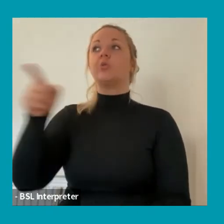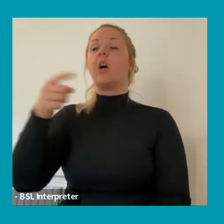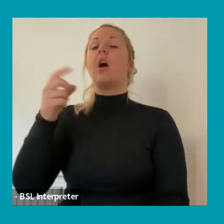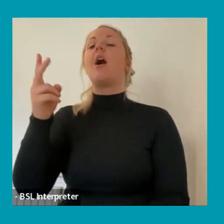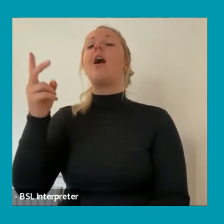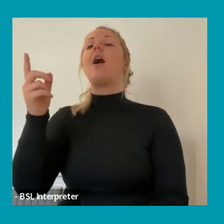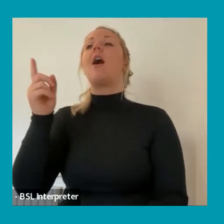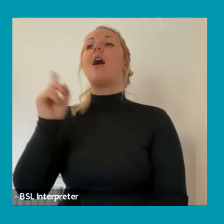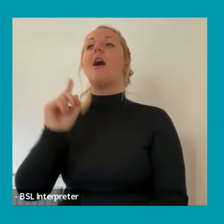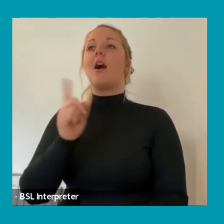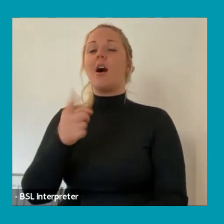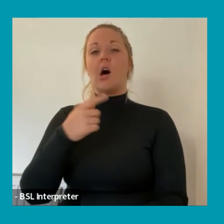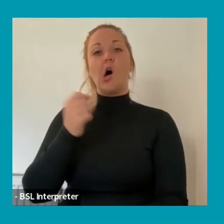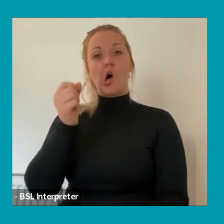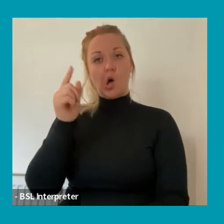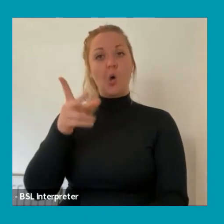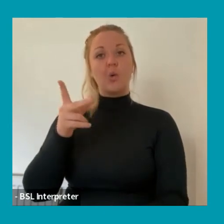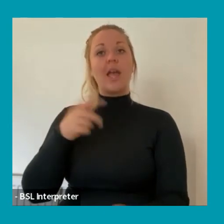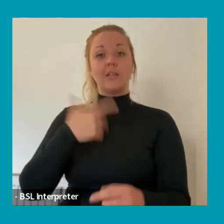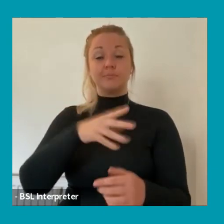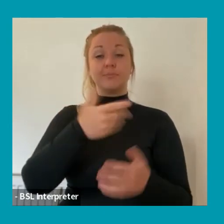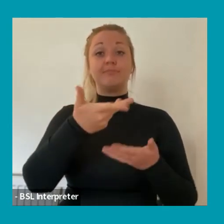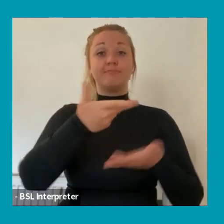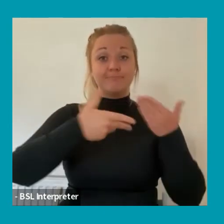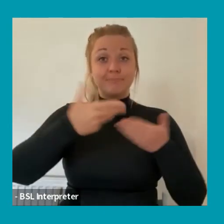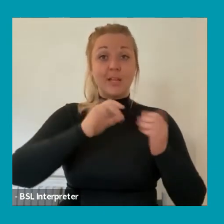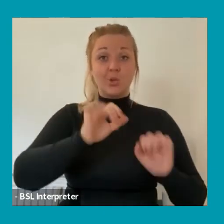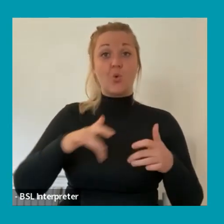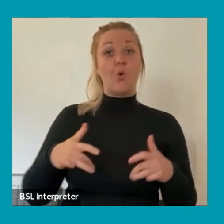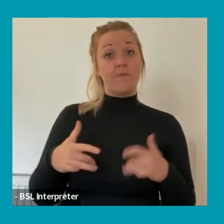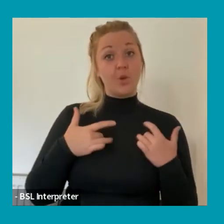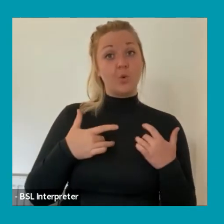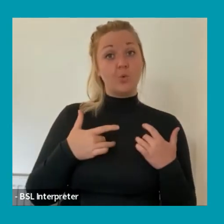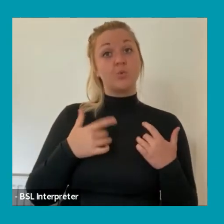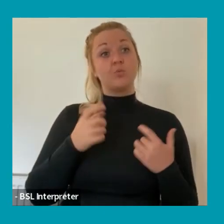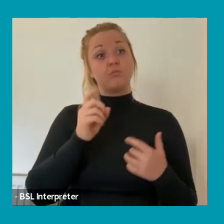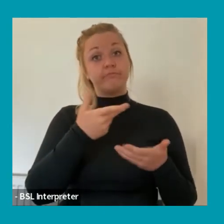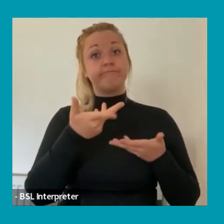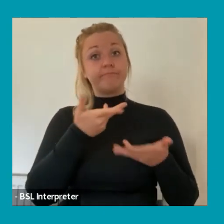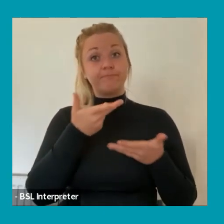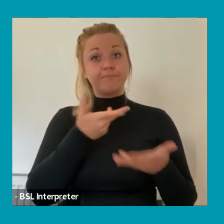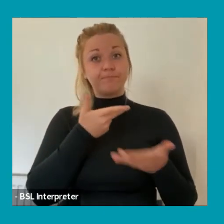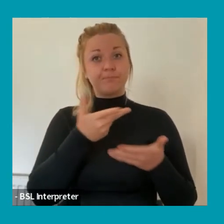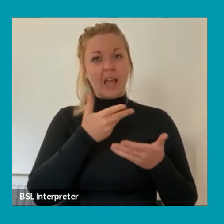What should we do about it? And then, perhaps listen to what the feedback people have on that